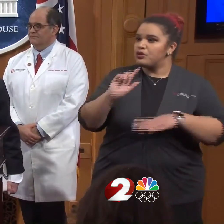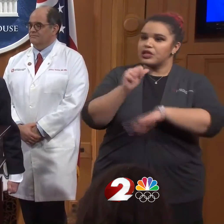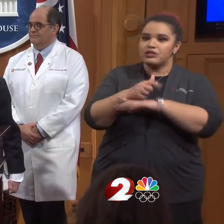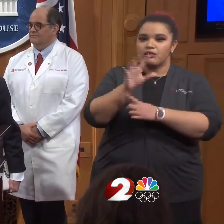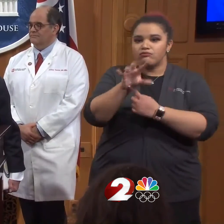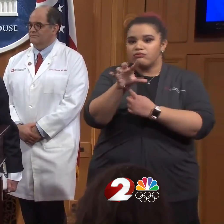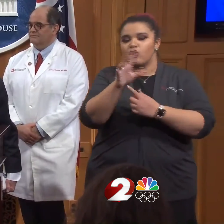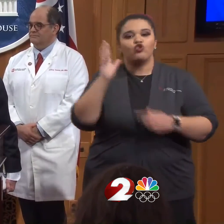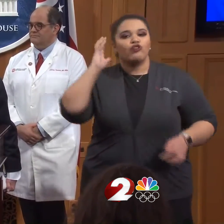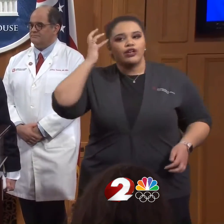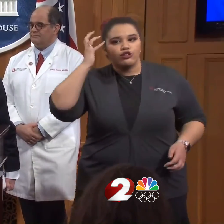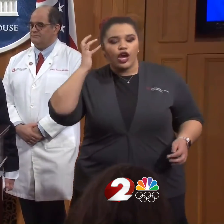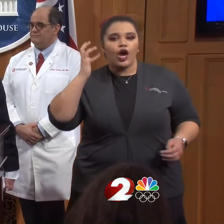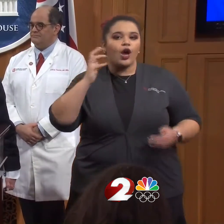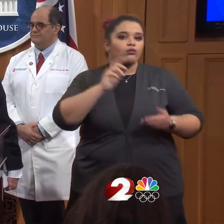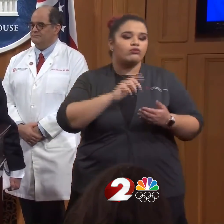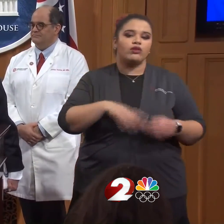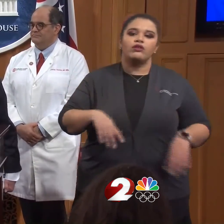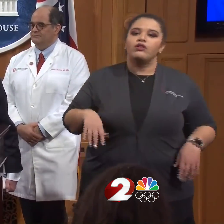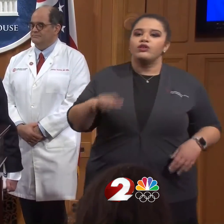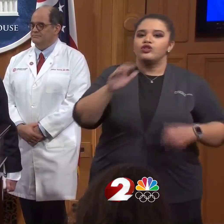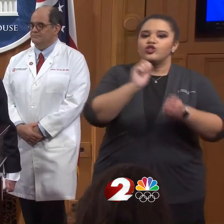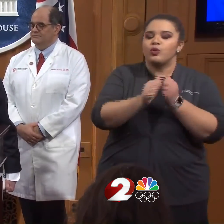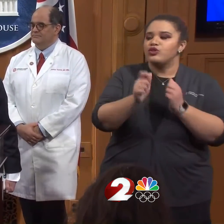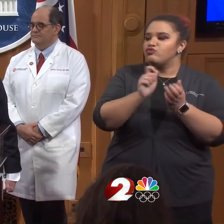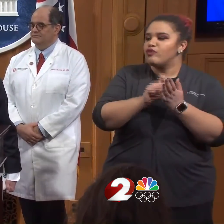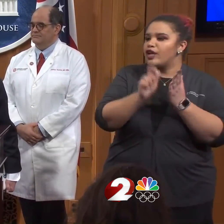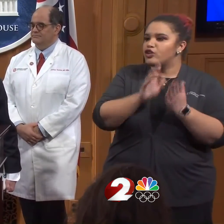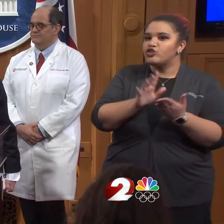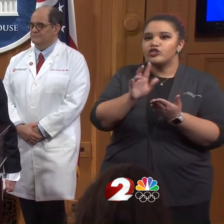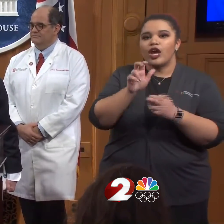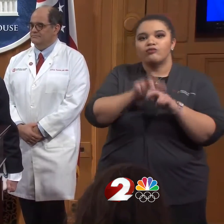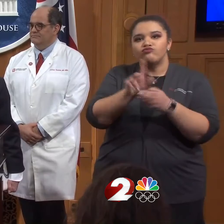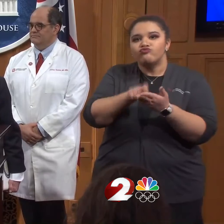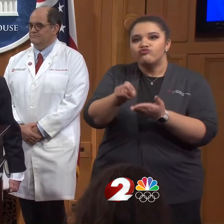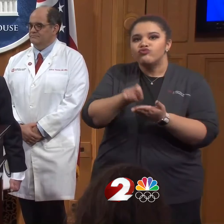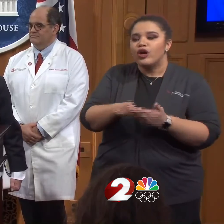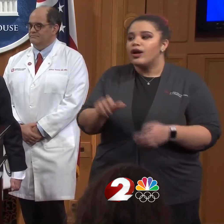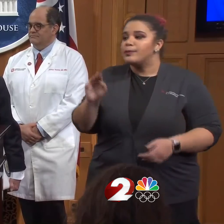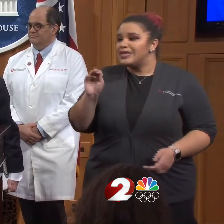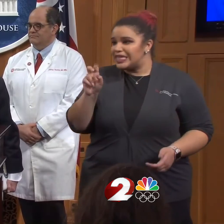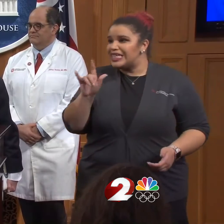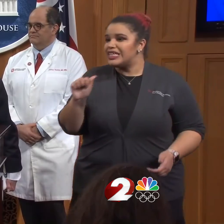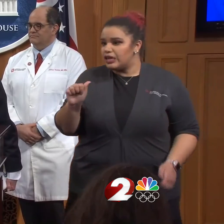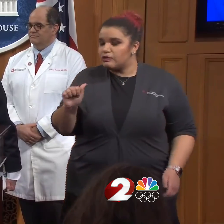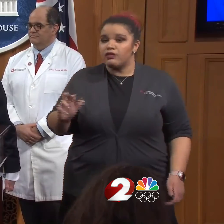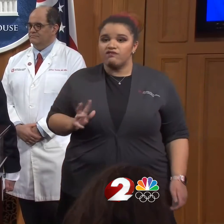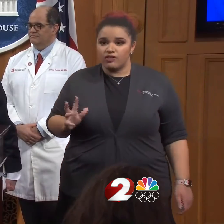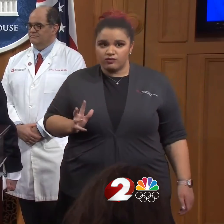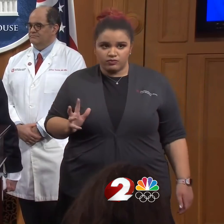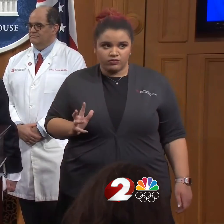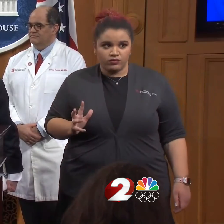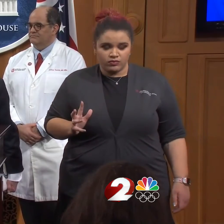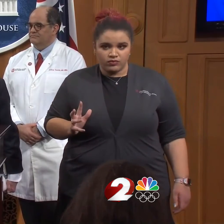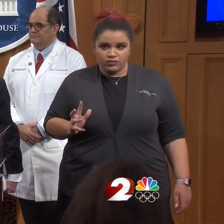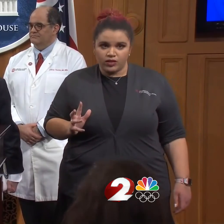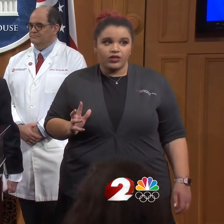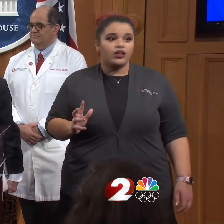BE SPECTATORS. TV PEOPLE, RADIO PEOPLE THERE.